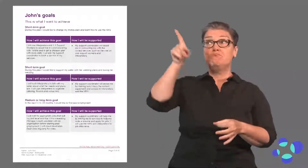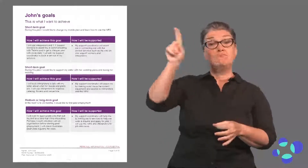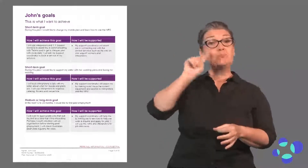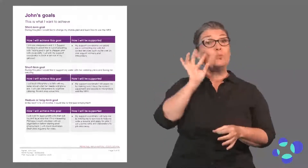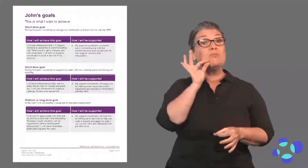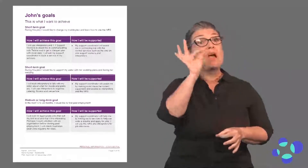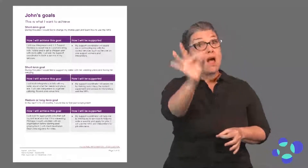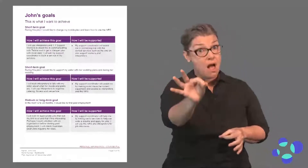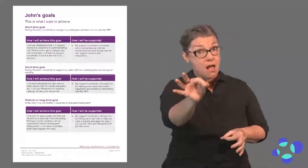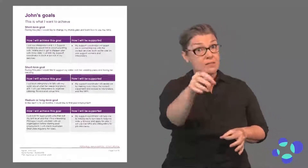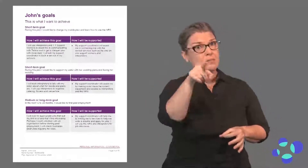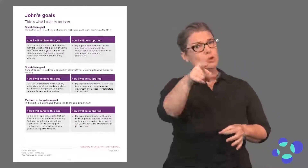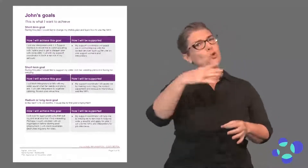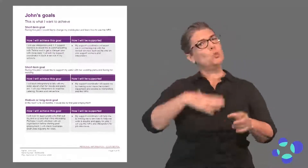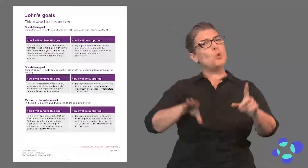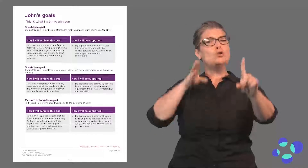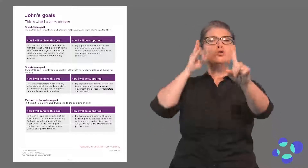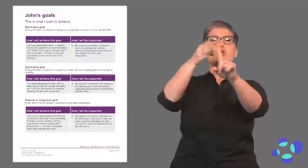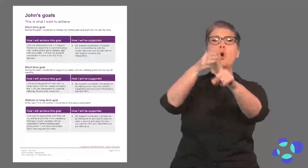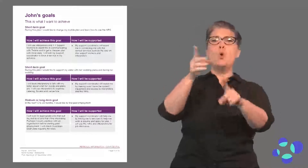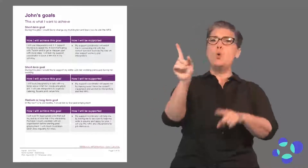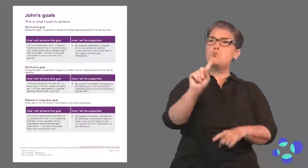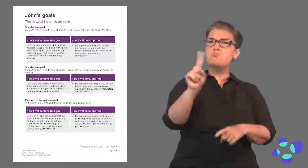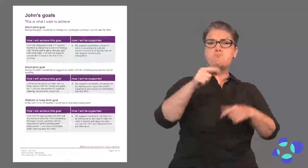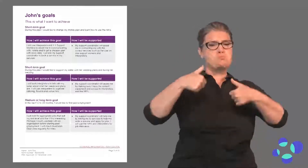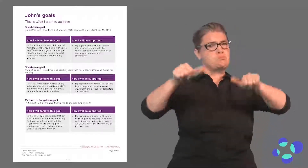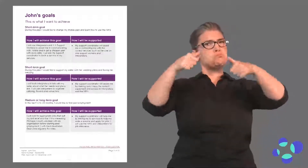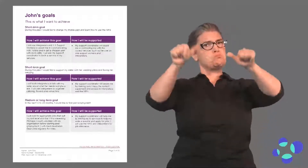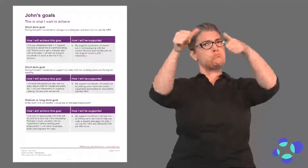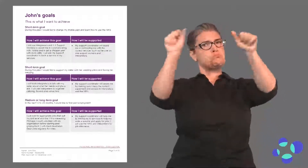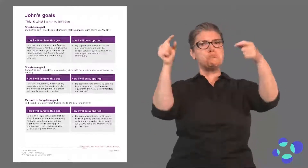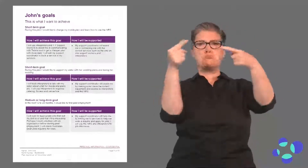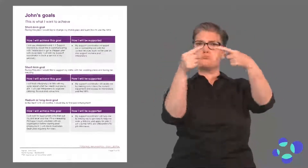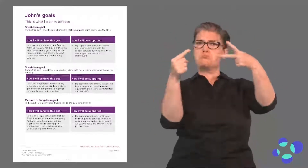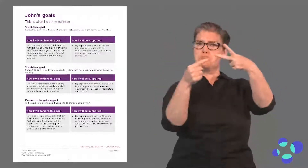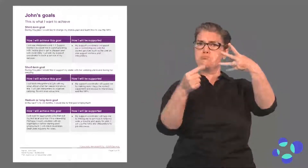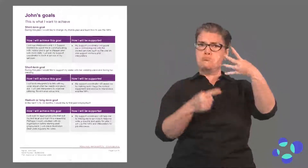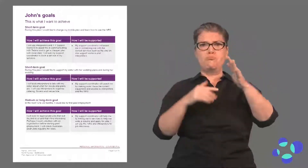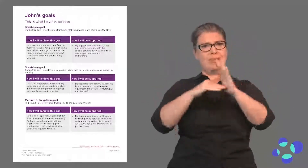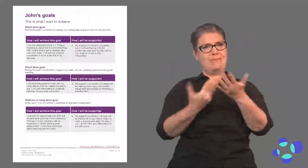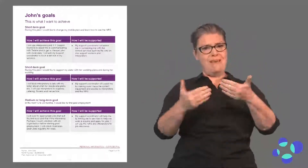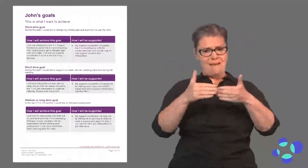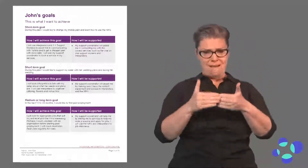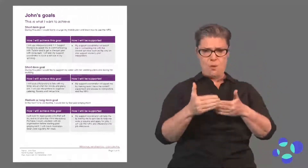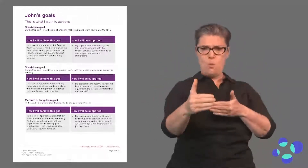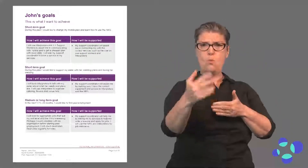to be allocated in the plan. They would have asked what your goals are, what you're wanting to achieve